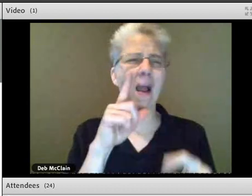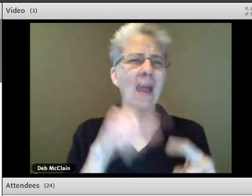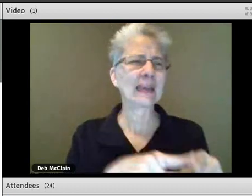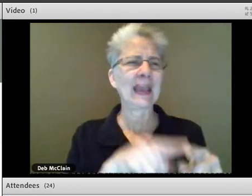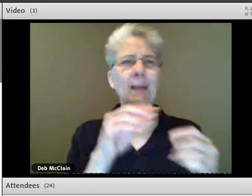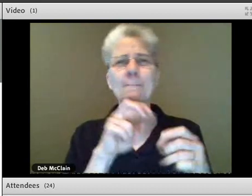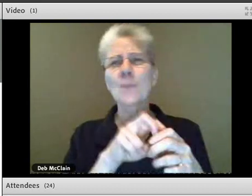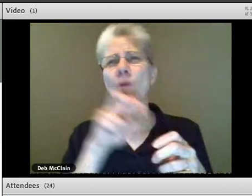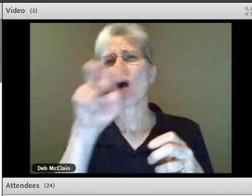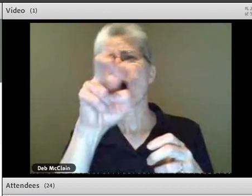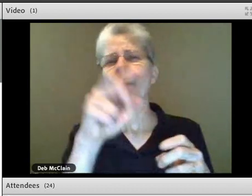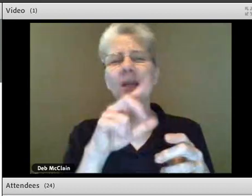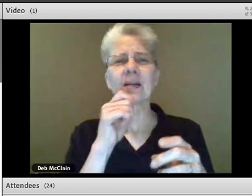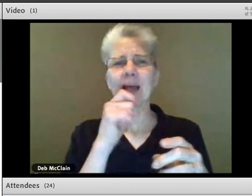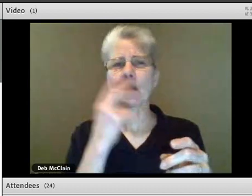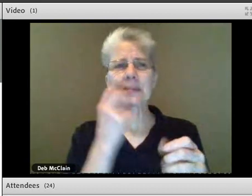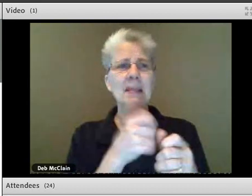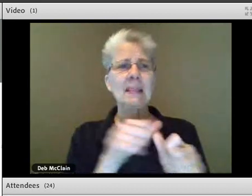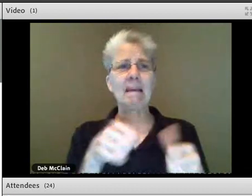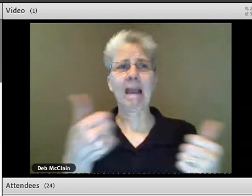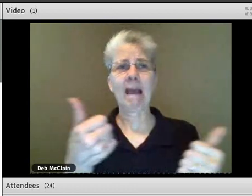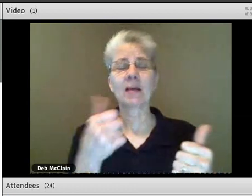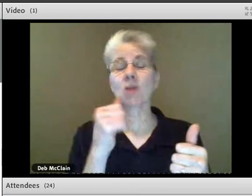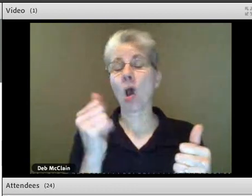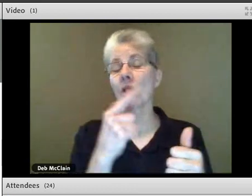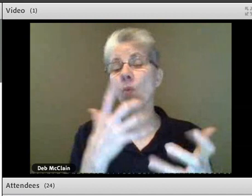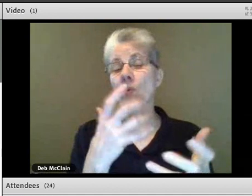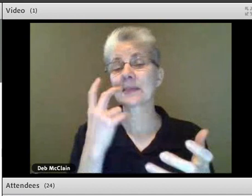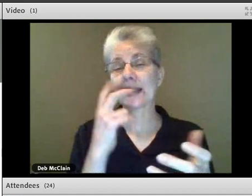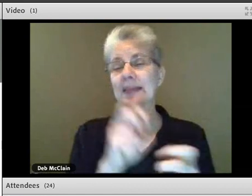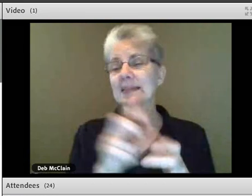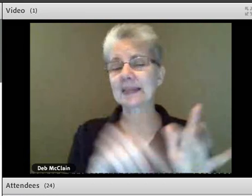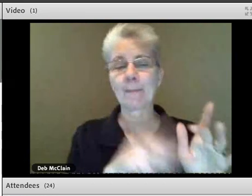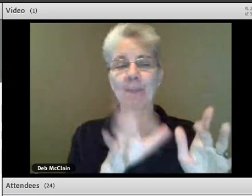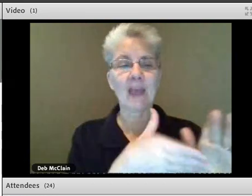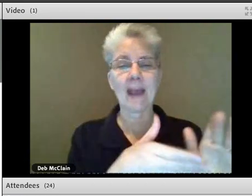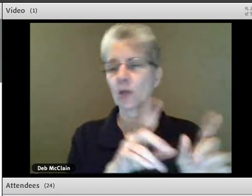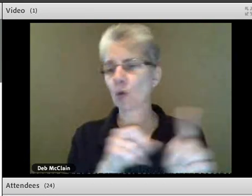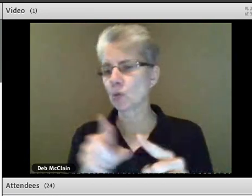because I don't see anything else." All it wants is, they can skip and go somewhere else.